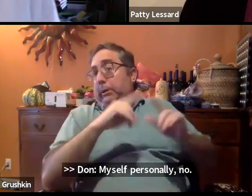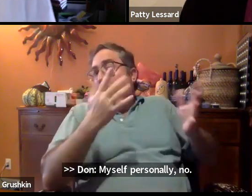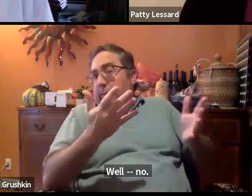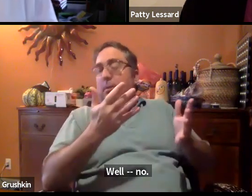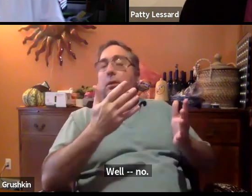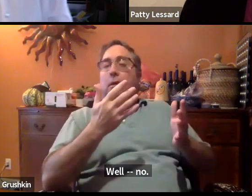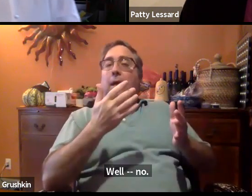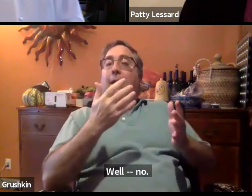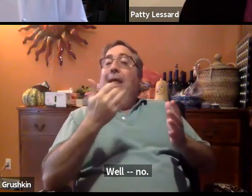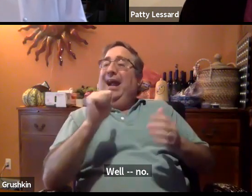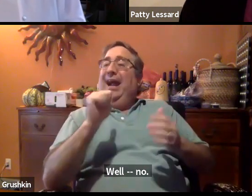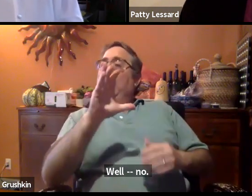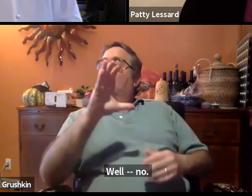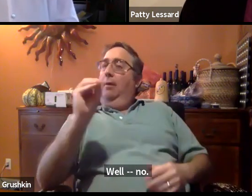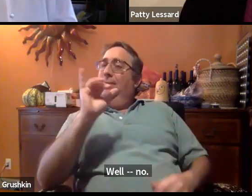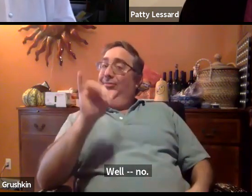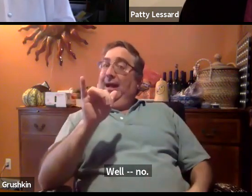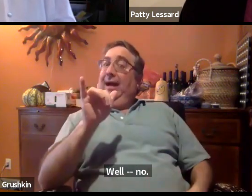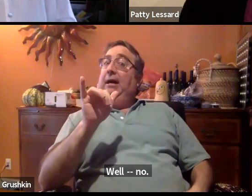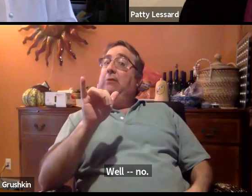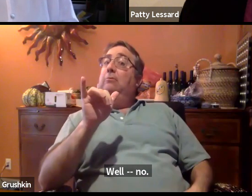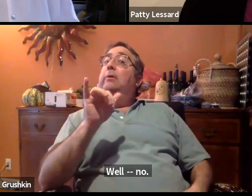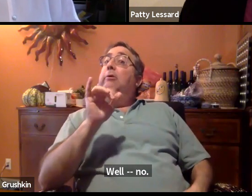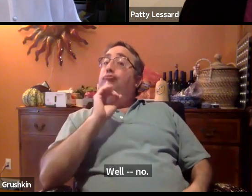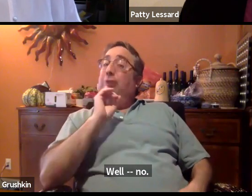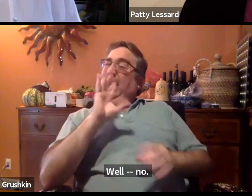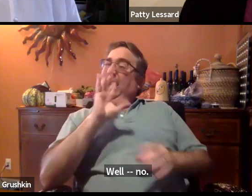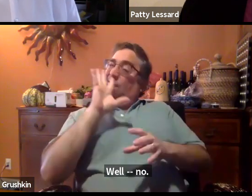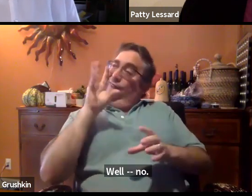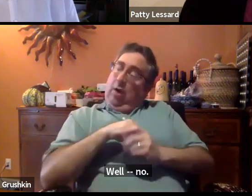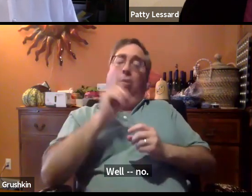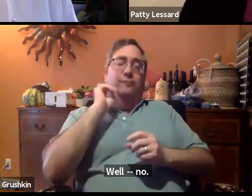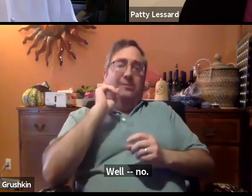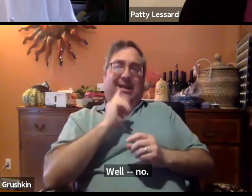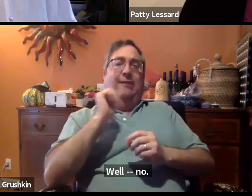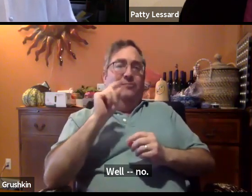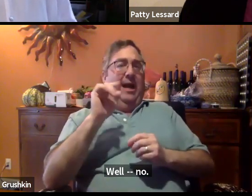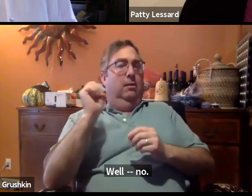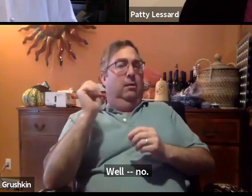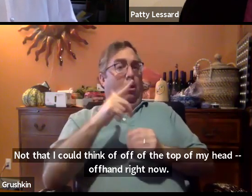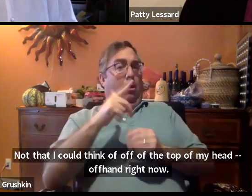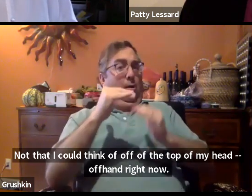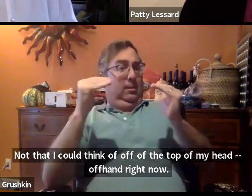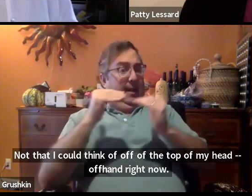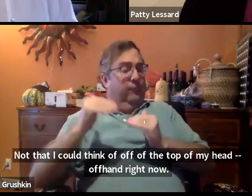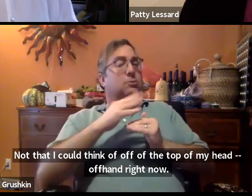no. Well -- no.